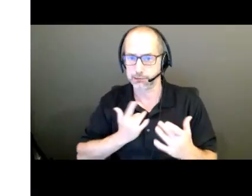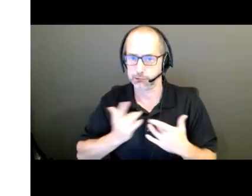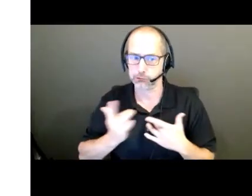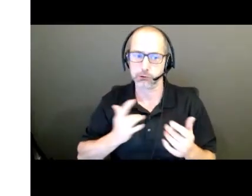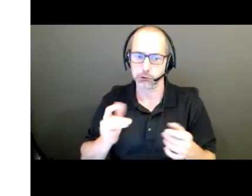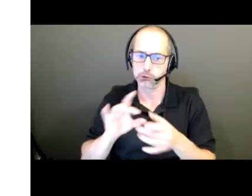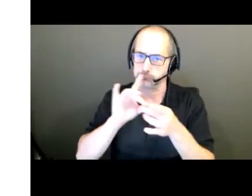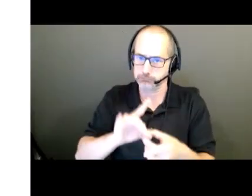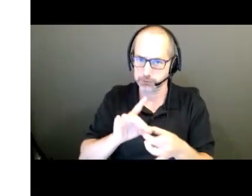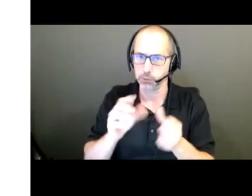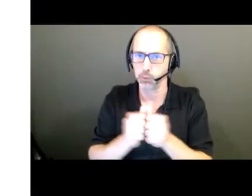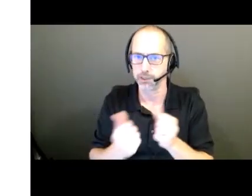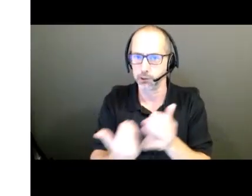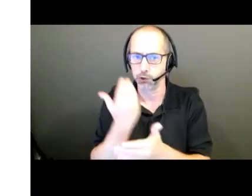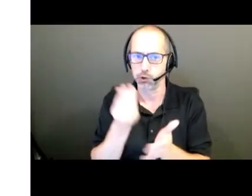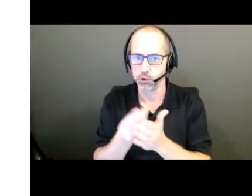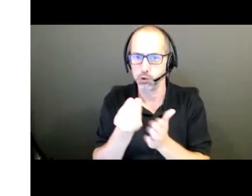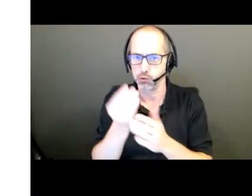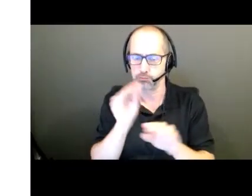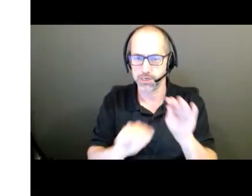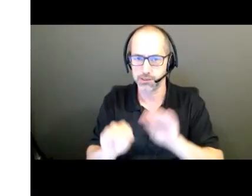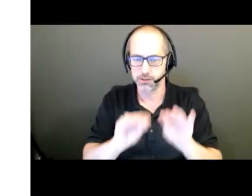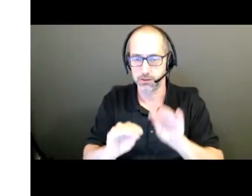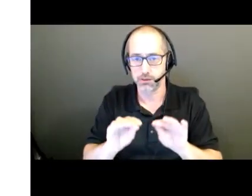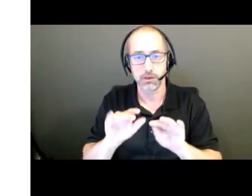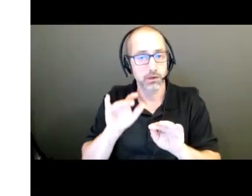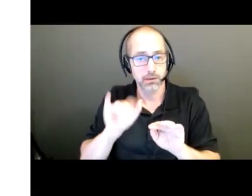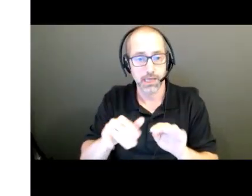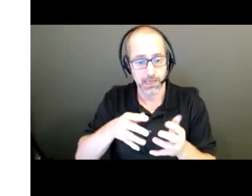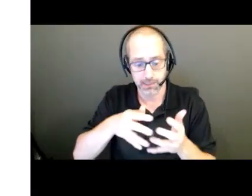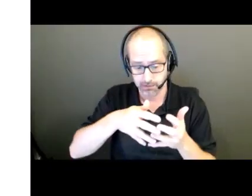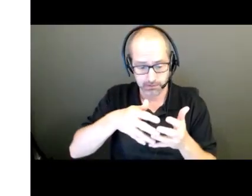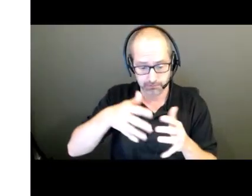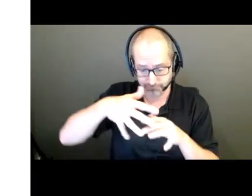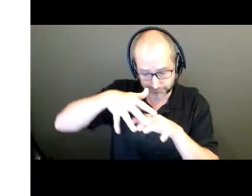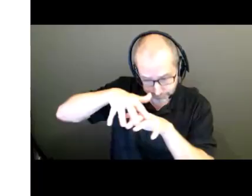This is now integrated directly into the Application Form.